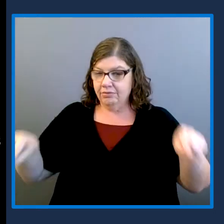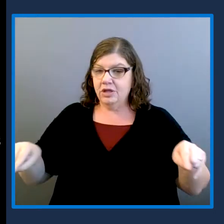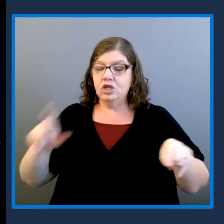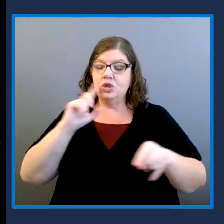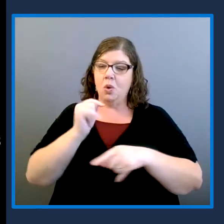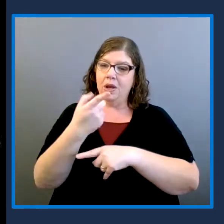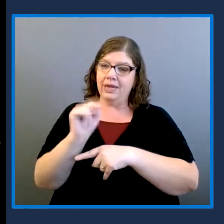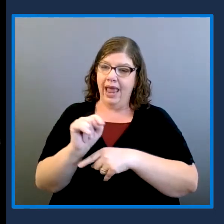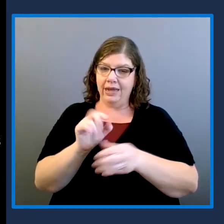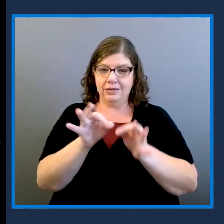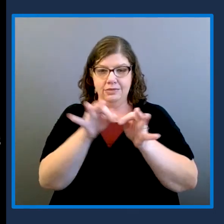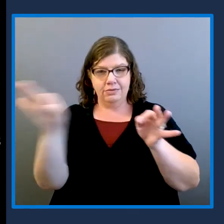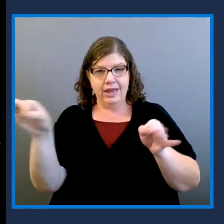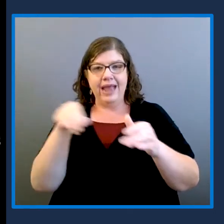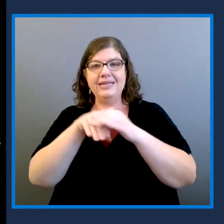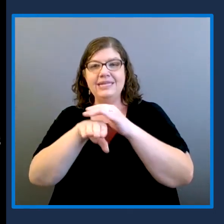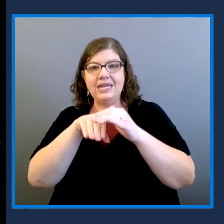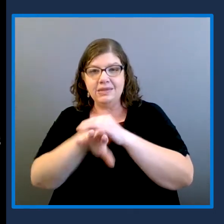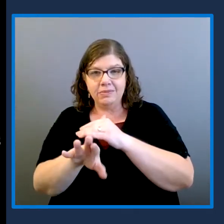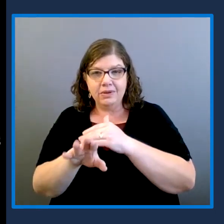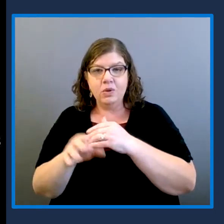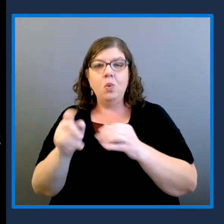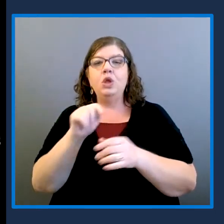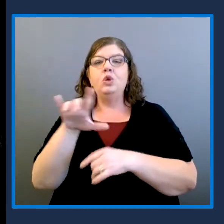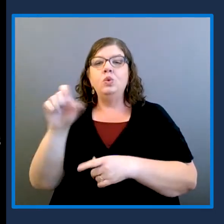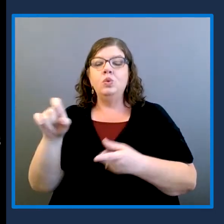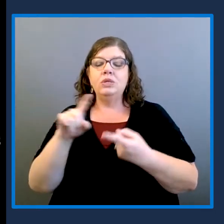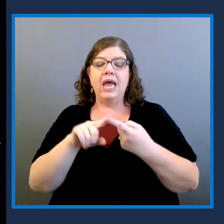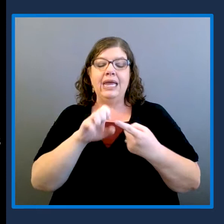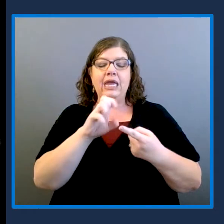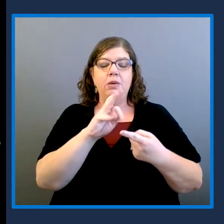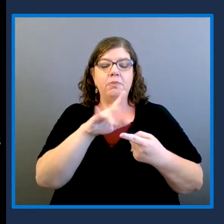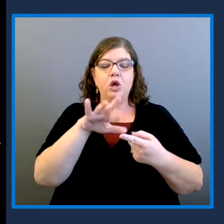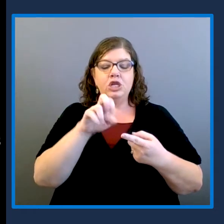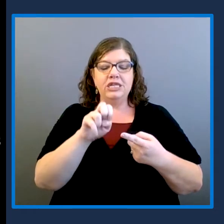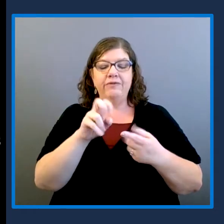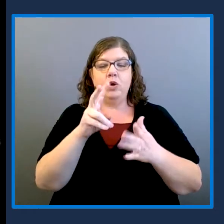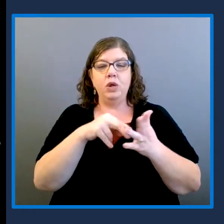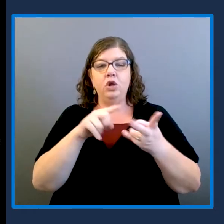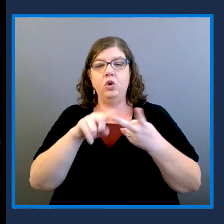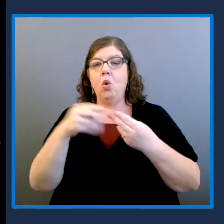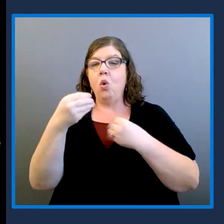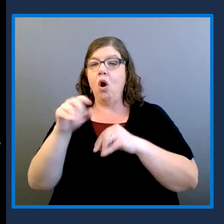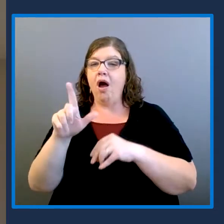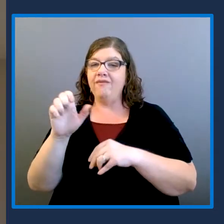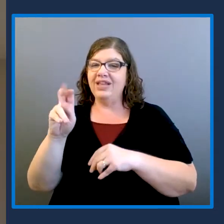have are to make text accessible with tools like immersive reader or office lens lauren would you